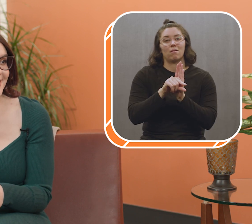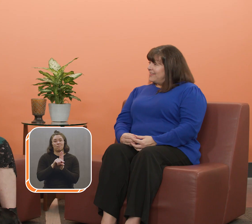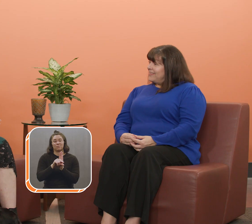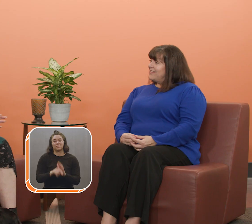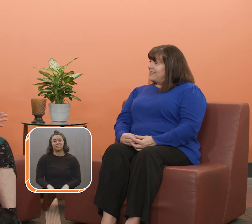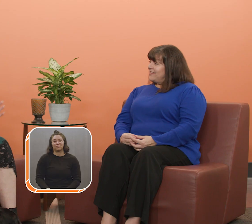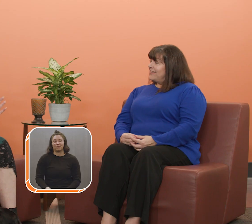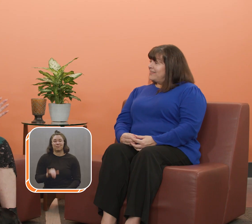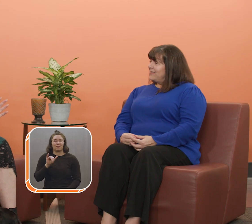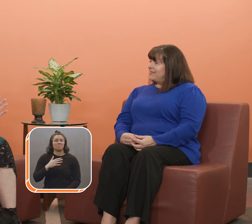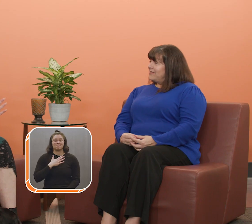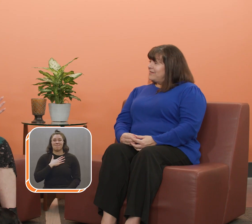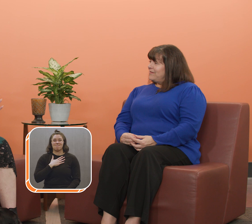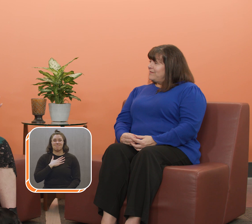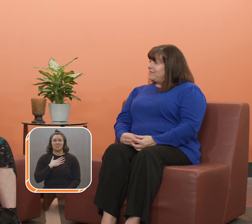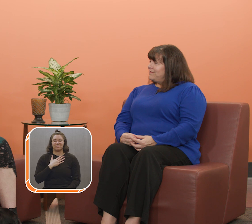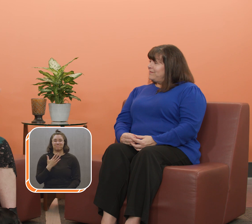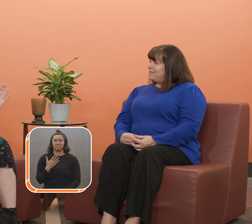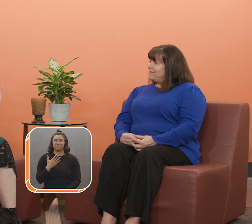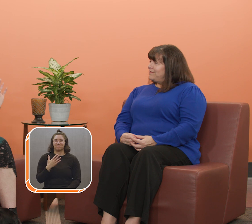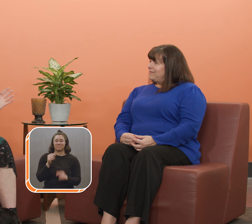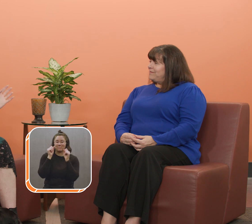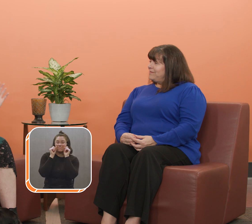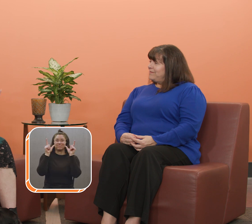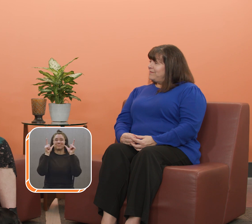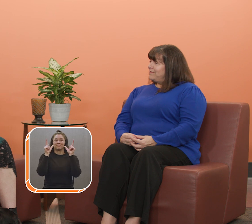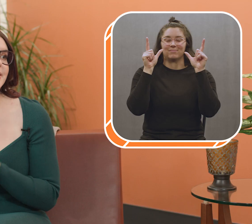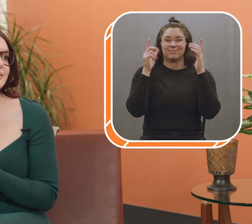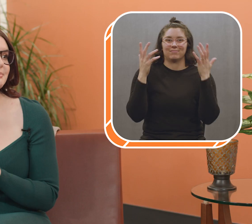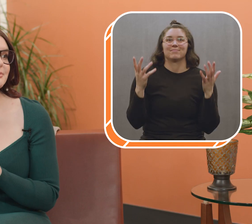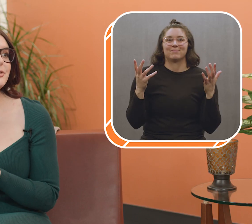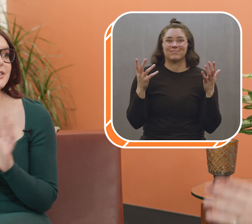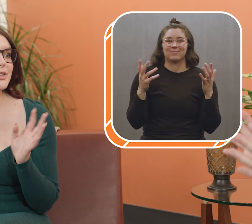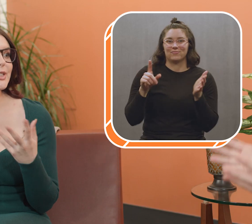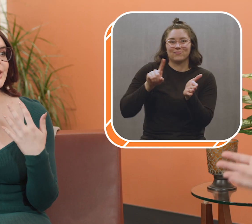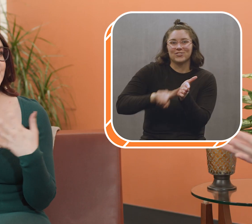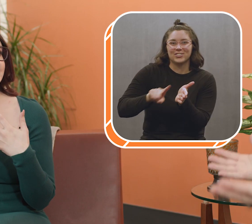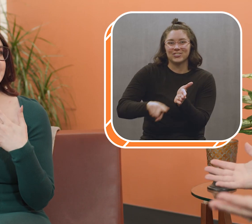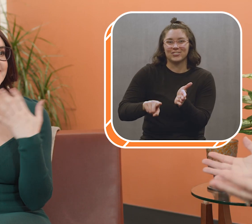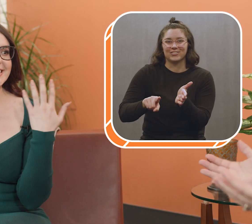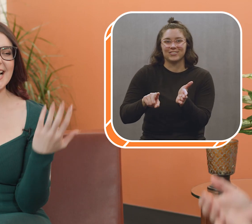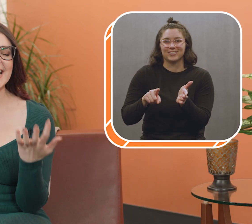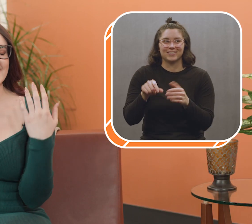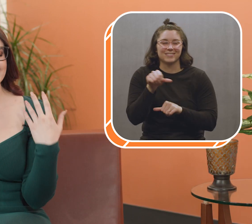that was like, my eyes were opened to... The STEM Field. - Research, and science,